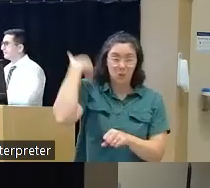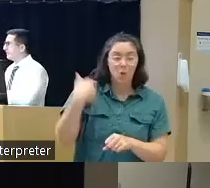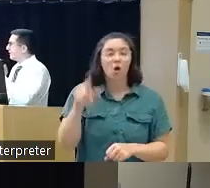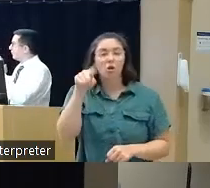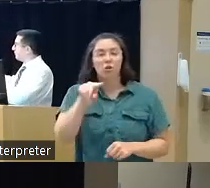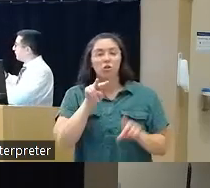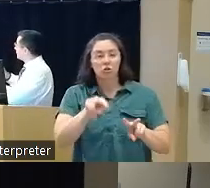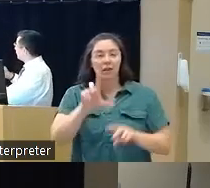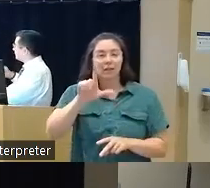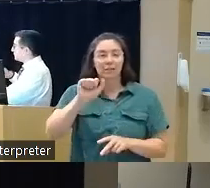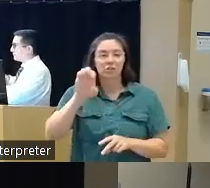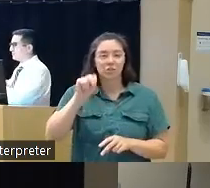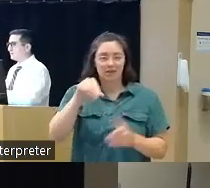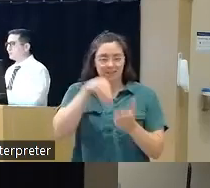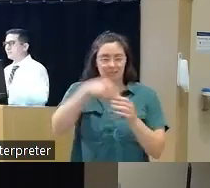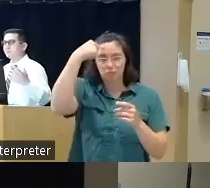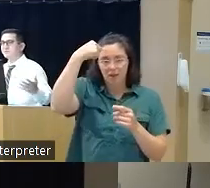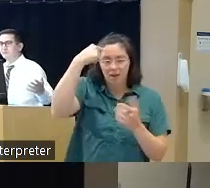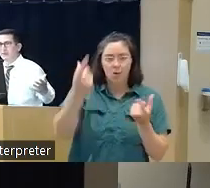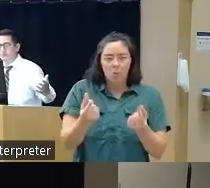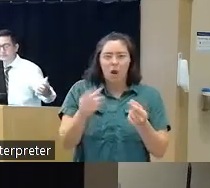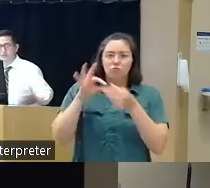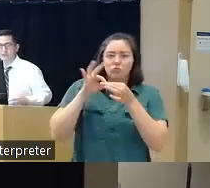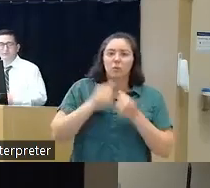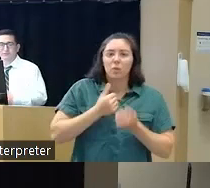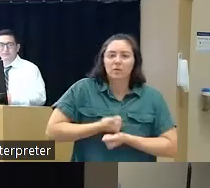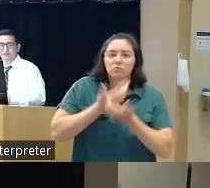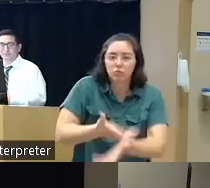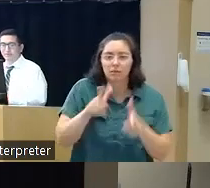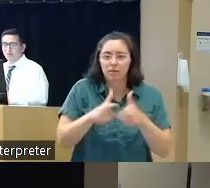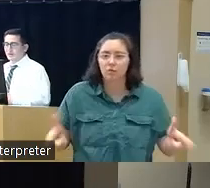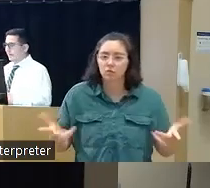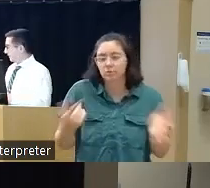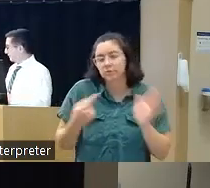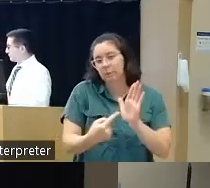to identify what part of the brain is associated with expressive language issues for example uh